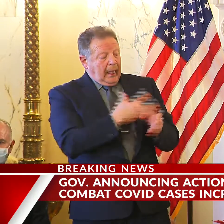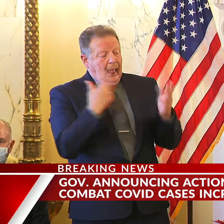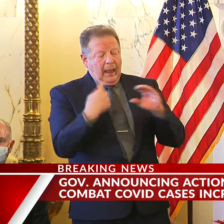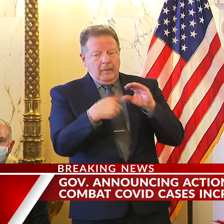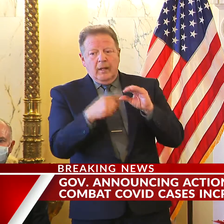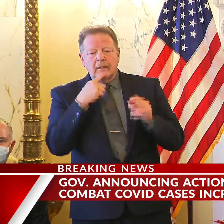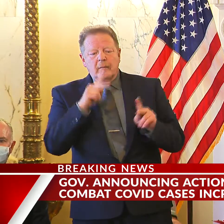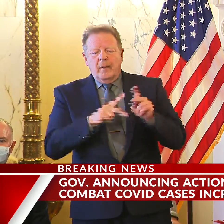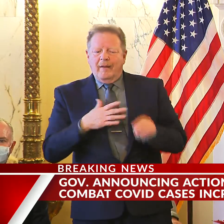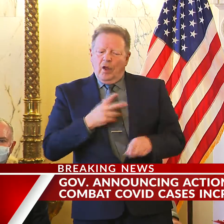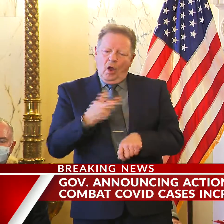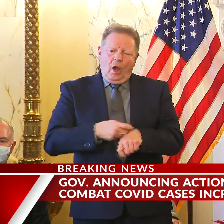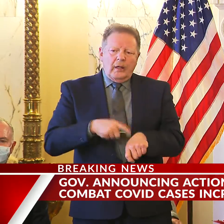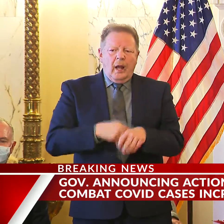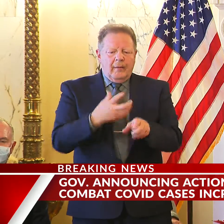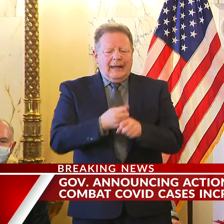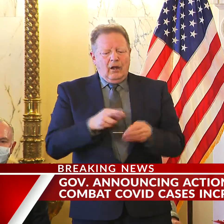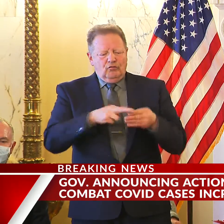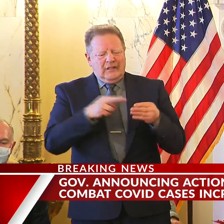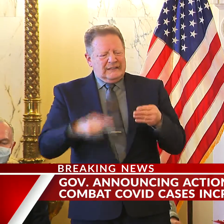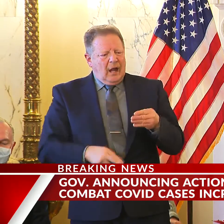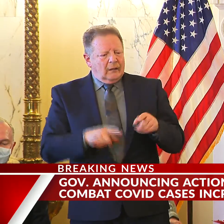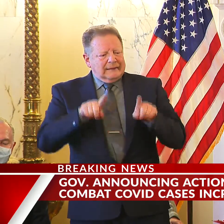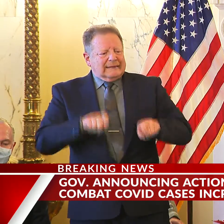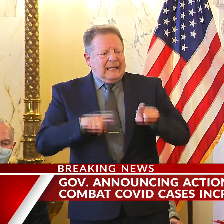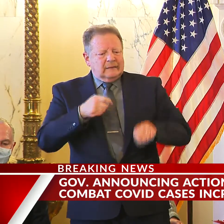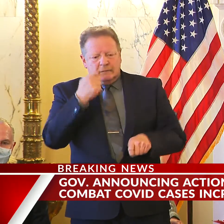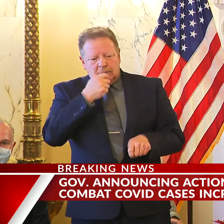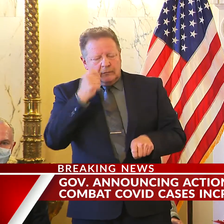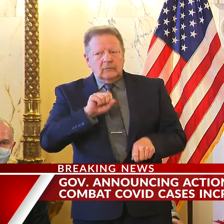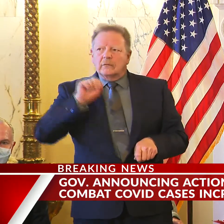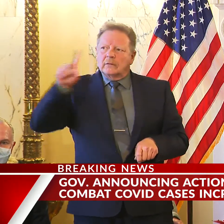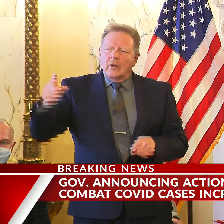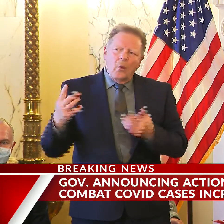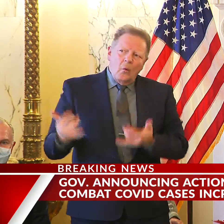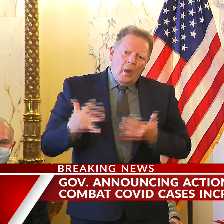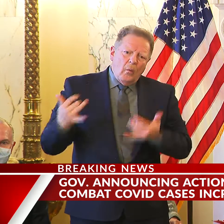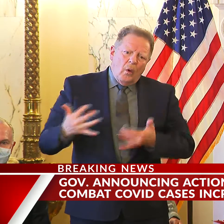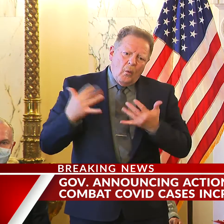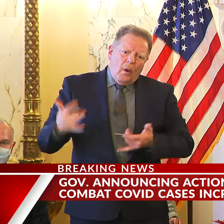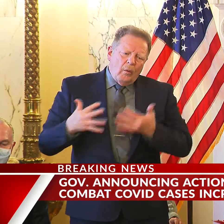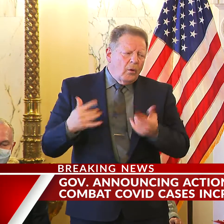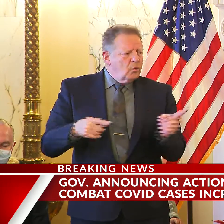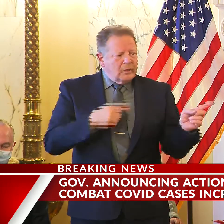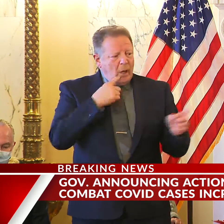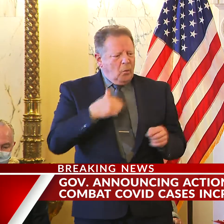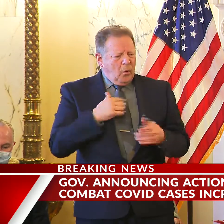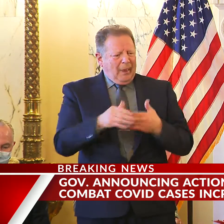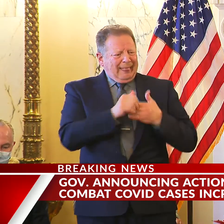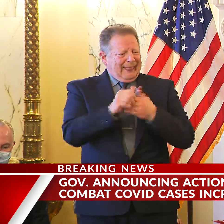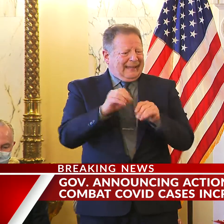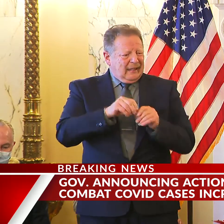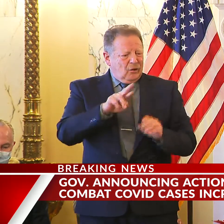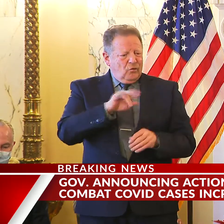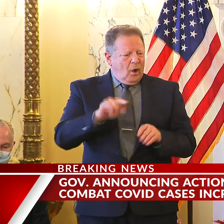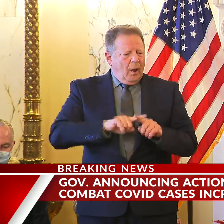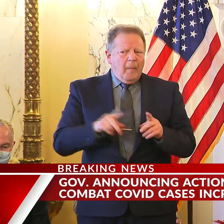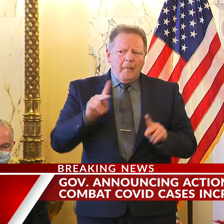HAVE PEOPLE FOLLOW THE PROTOCOLS. I GET A LOT OF E-MAIL FROM PEOPLE WHO SAY THEY'RE HAVING A HARD TIME